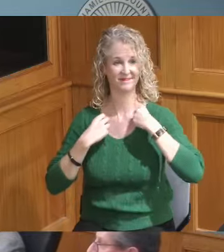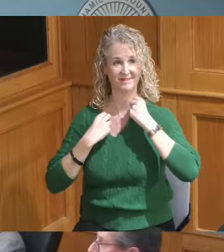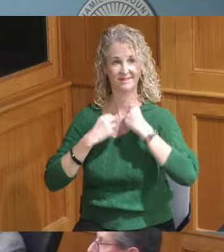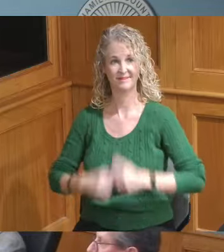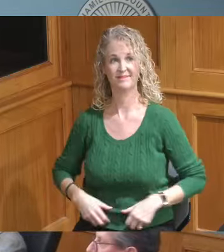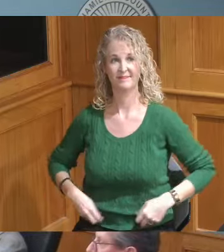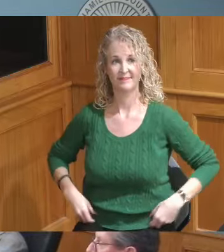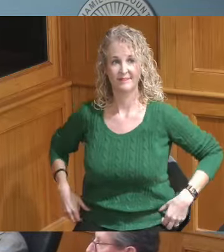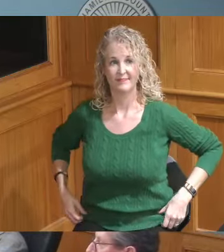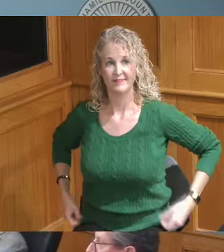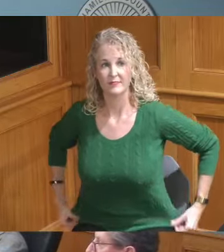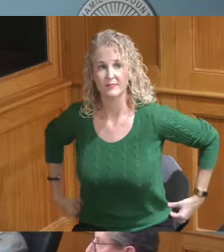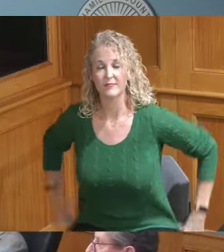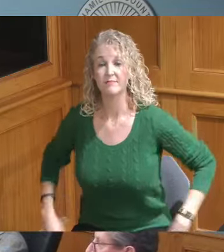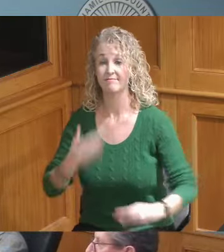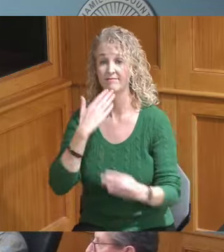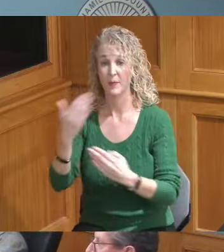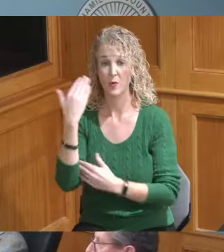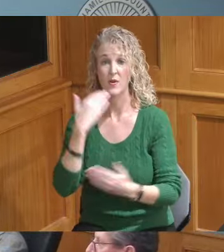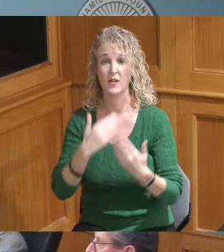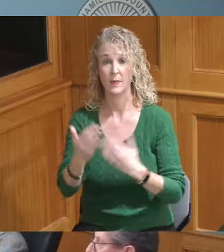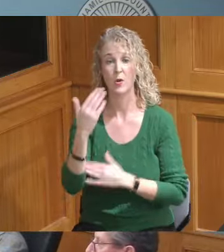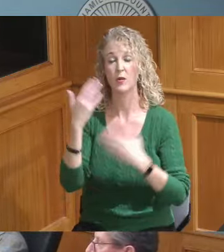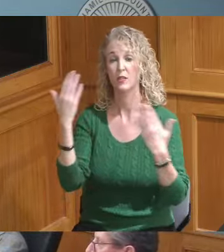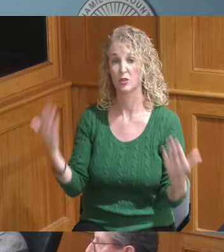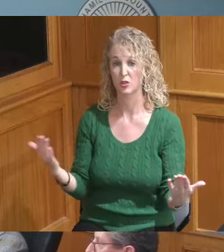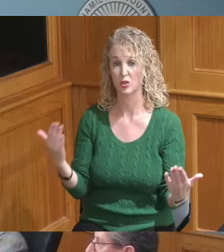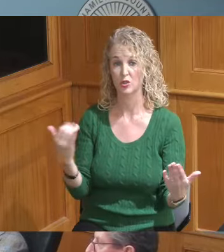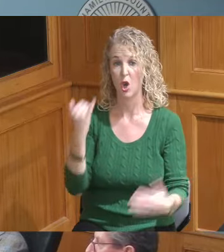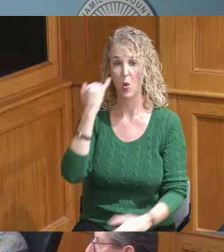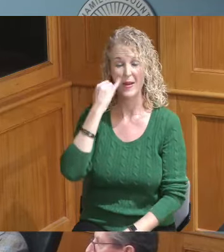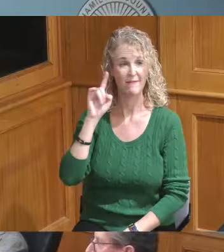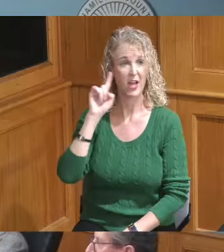Thank you, Lauren. Commissioners, so if I heard the corre- question correctly, what would be